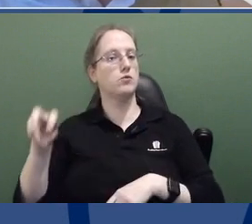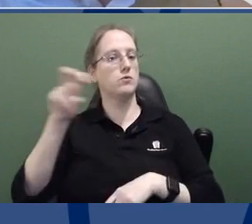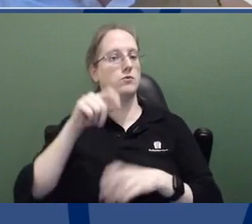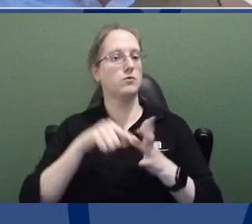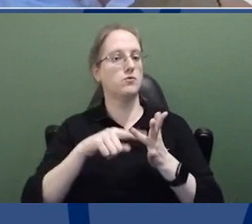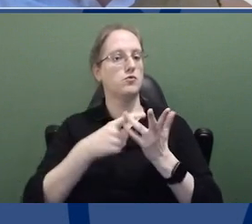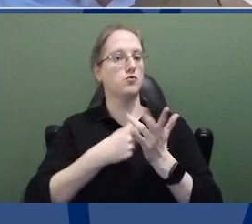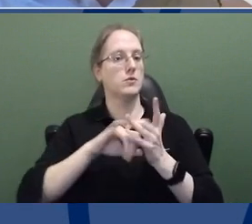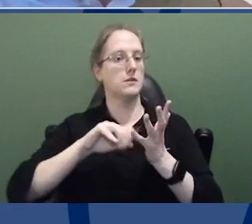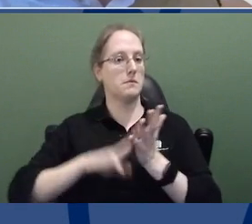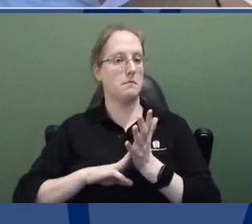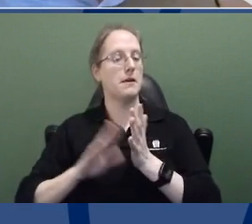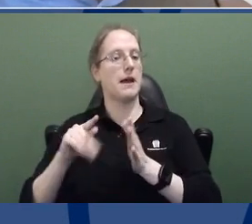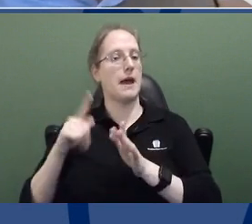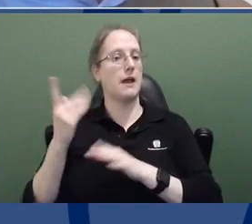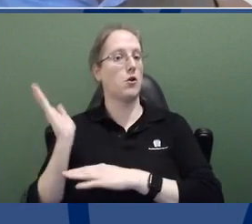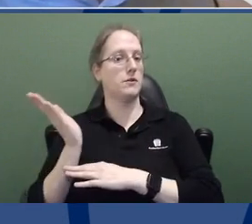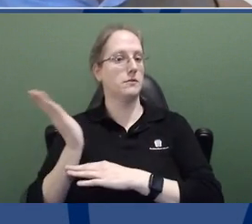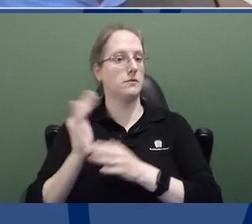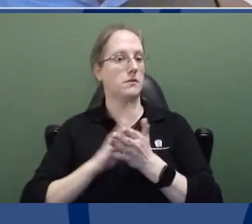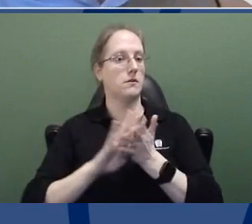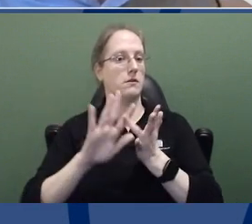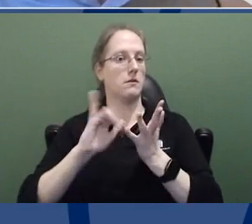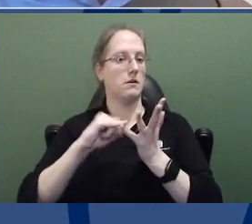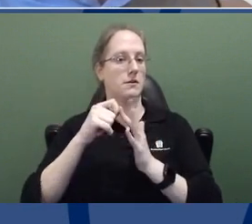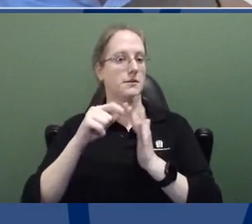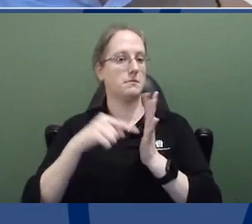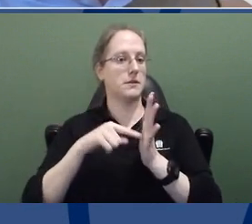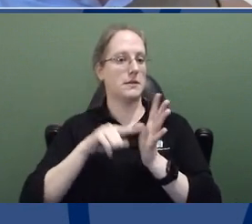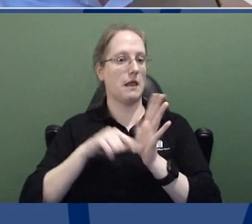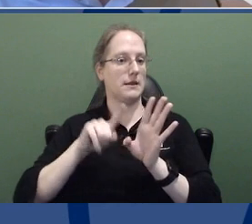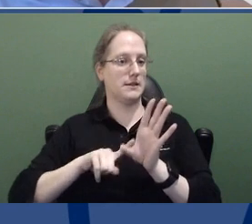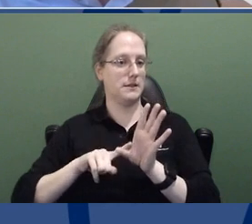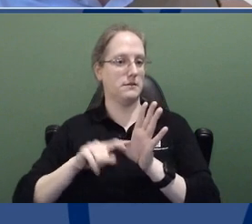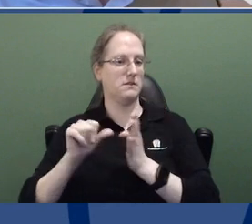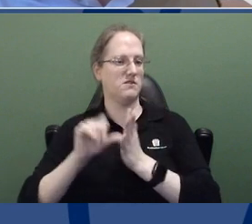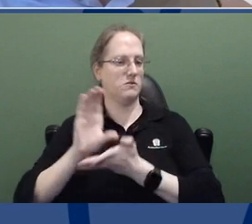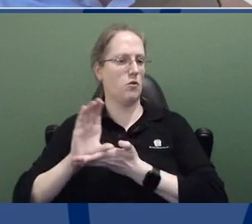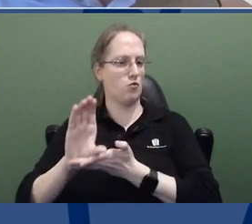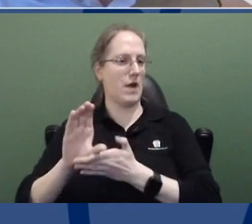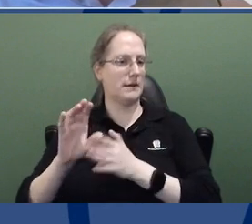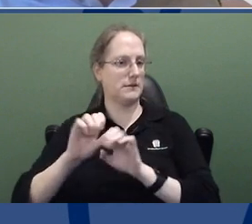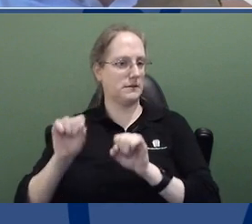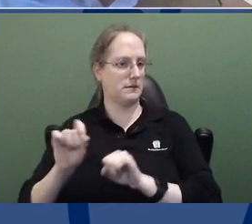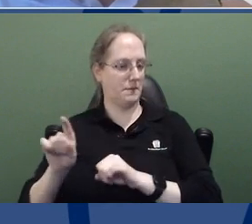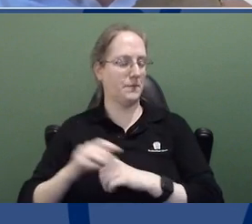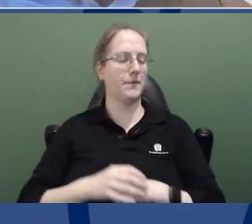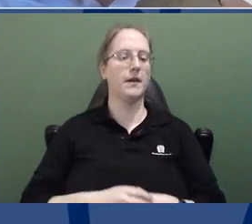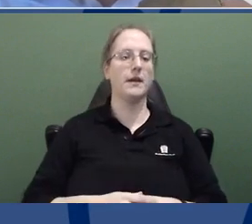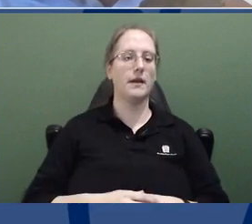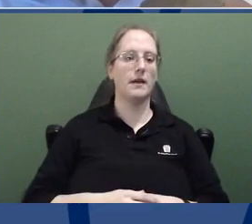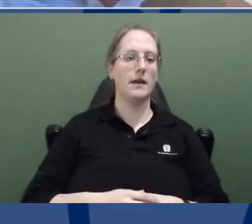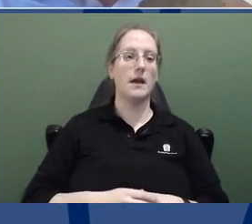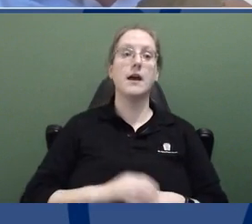grants scheme, and they were subsequently extended to become small and medium business